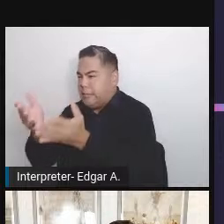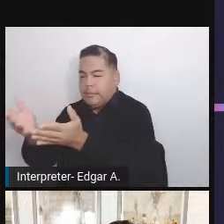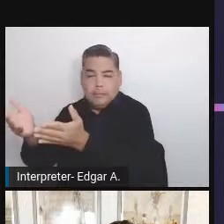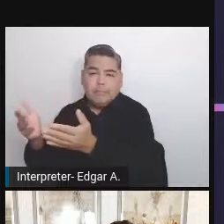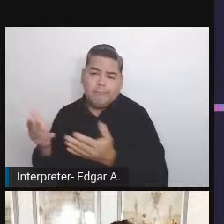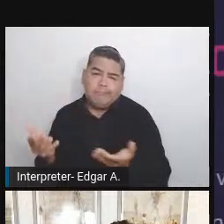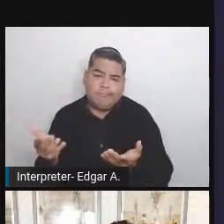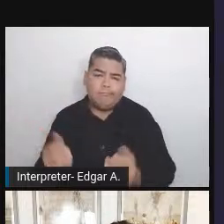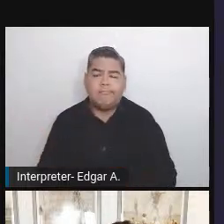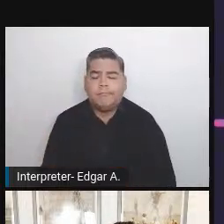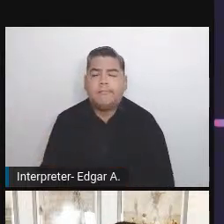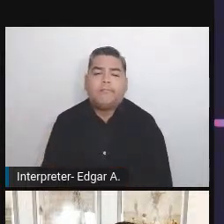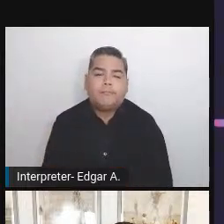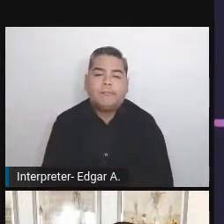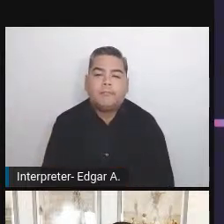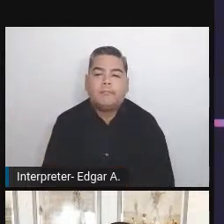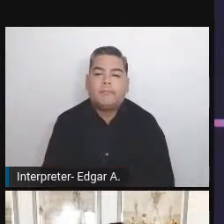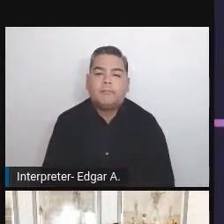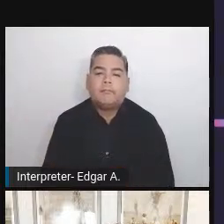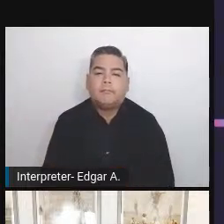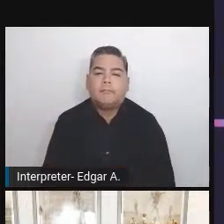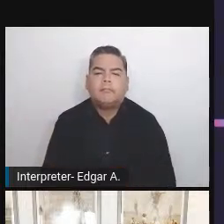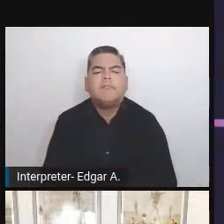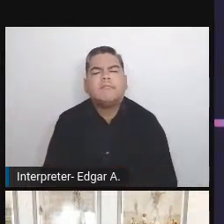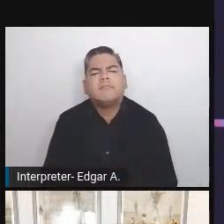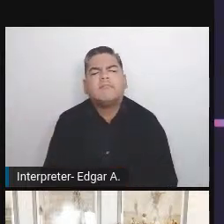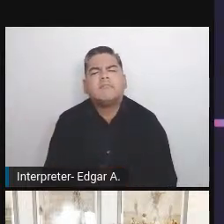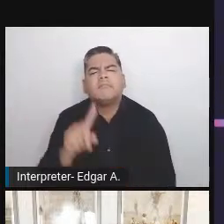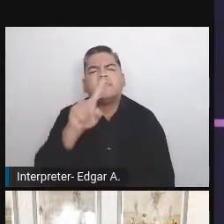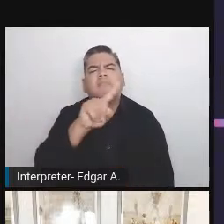not proceed to production because it is an error and we should not push pages with bugs.